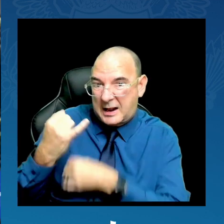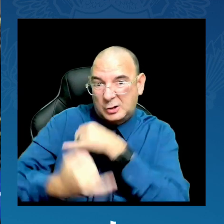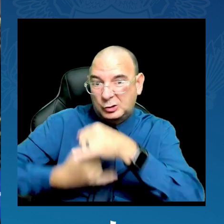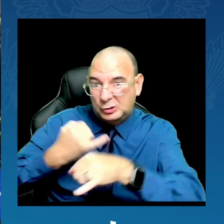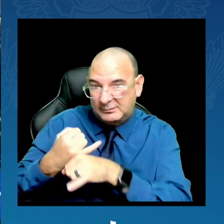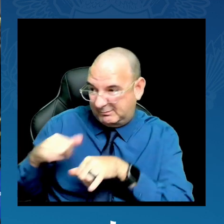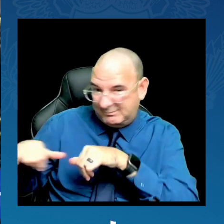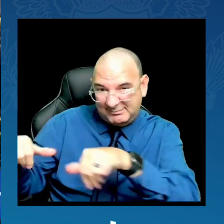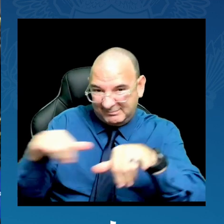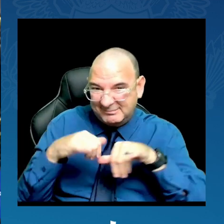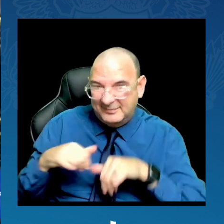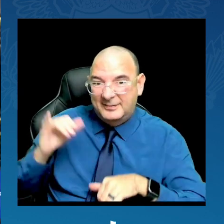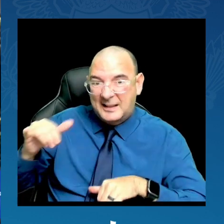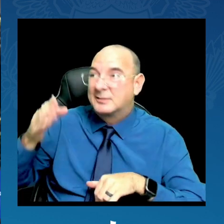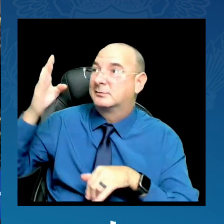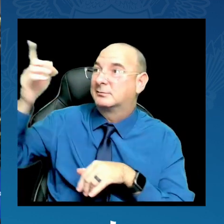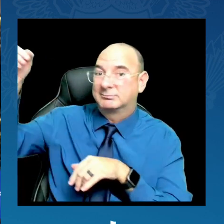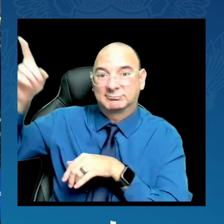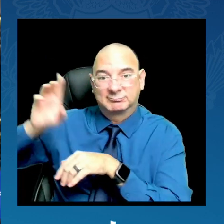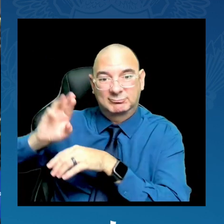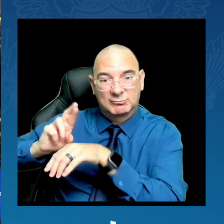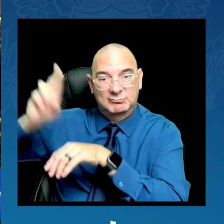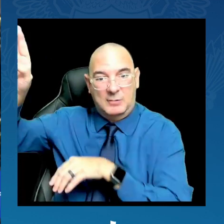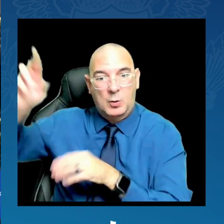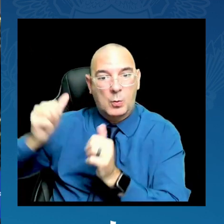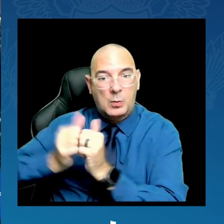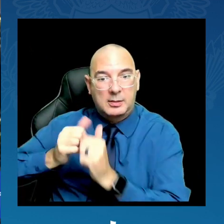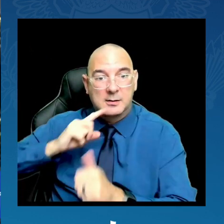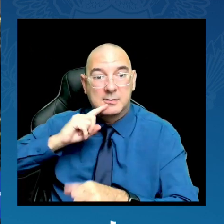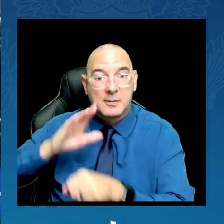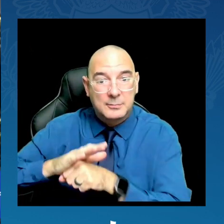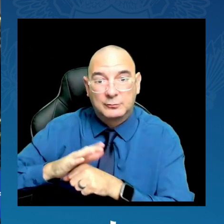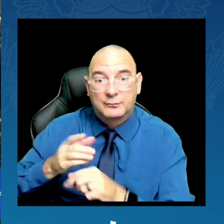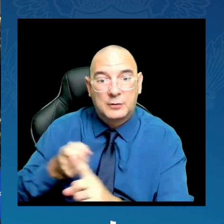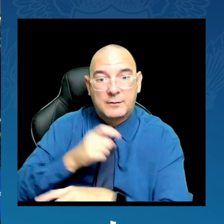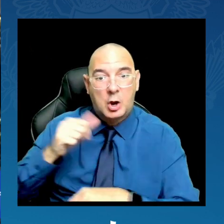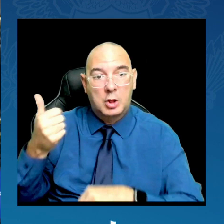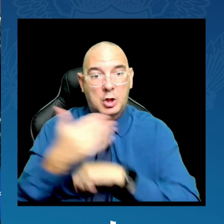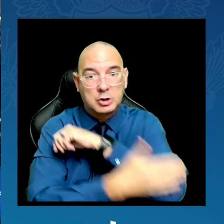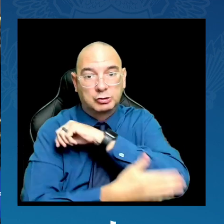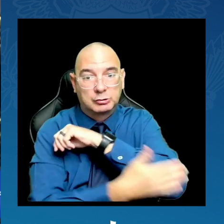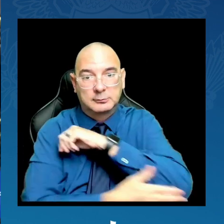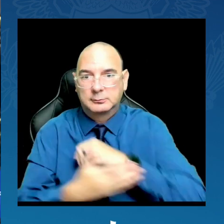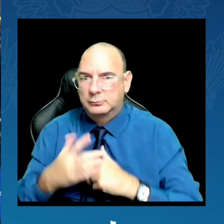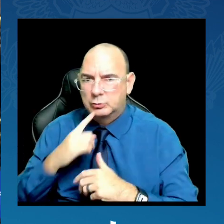by all spacefaring nations not to conduct destructive, direct ascent, anti-satellite missile testing.